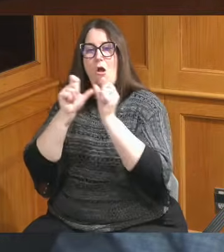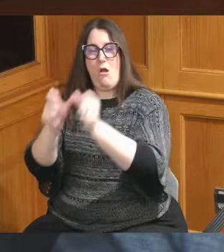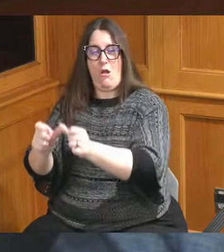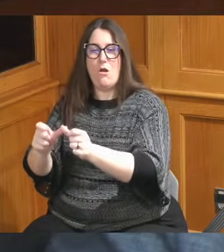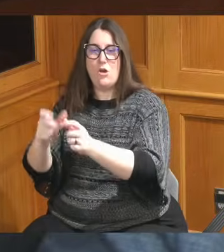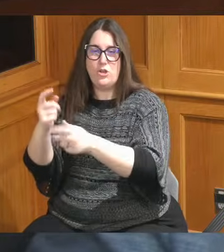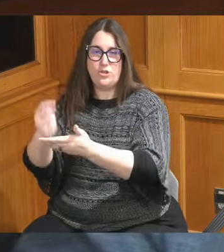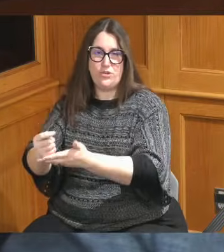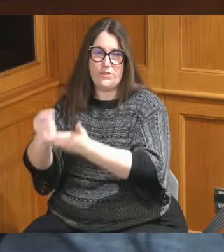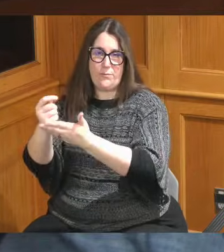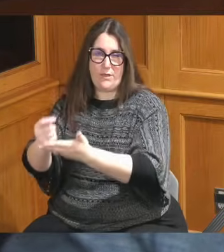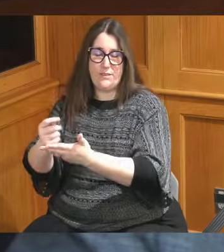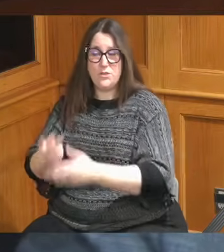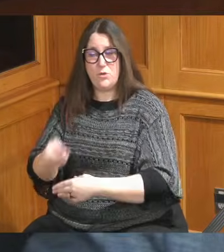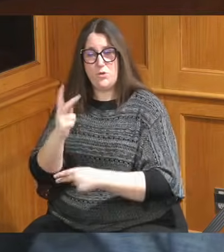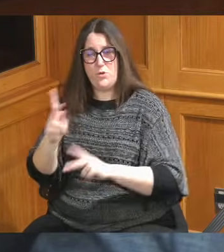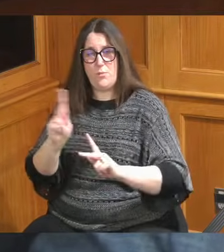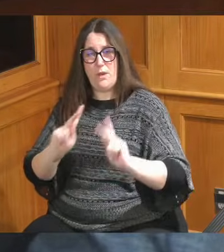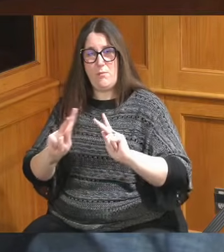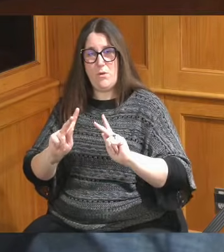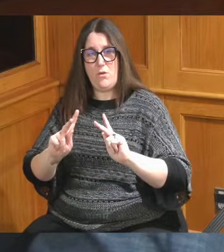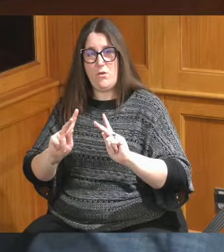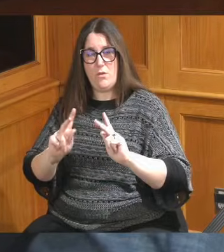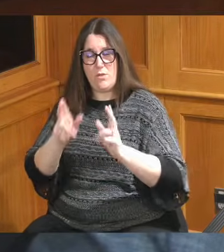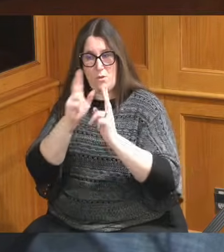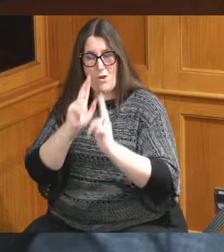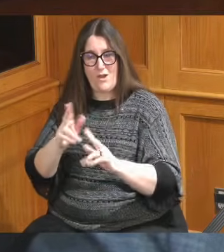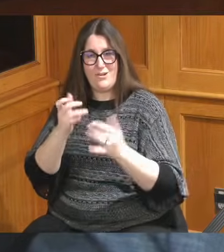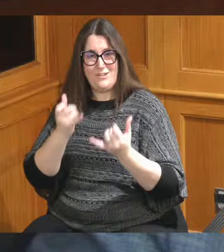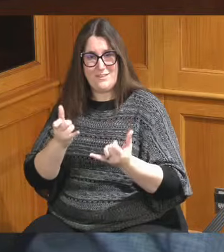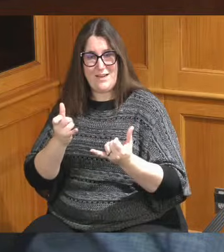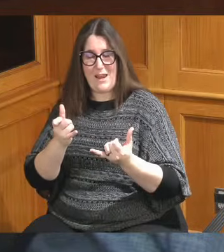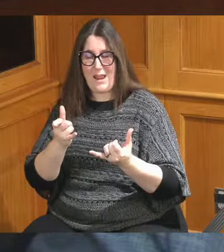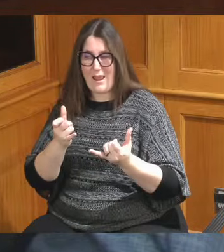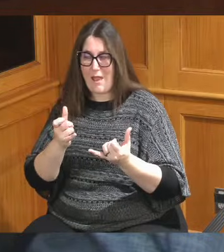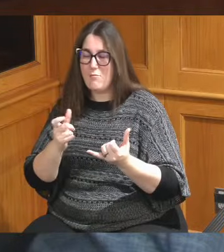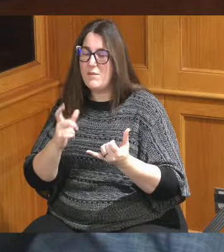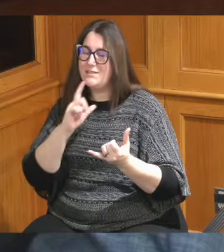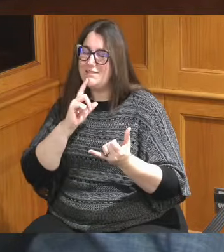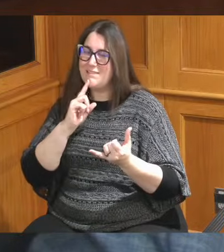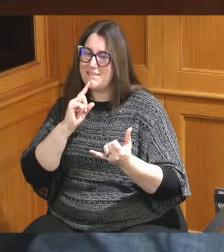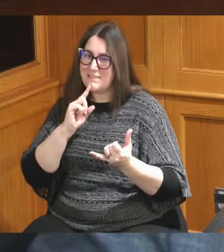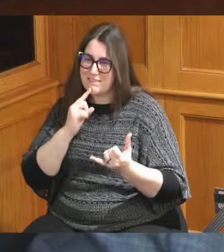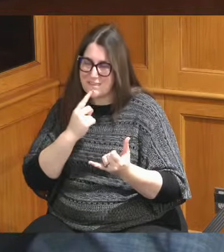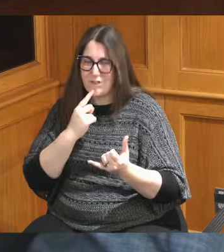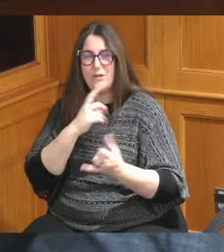the two individuals that are we're honoring today have been a critical part of that work. The beauty